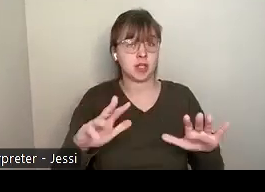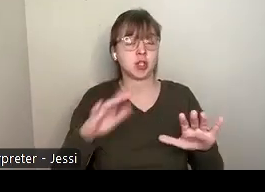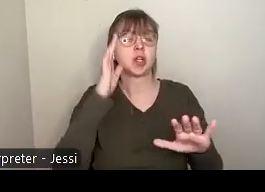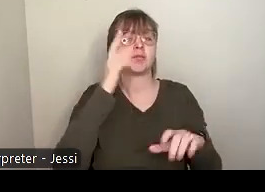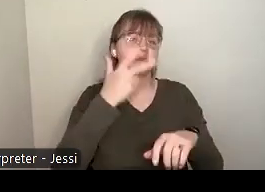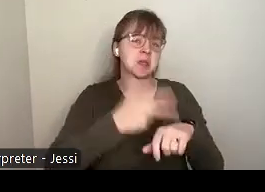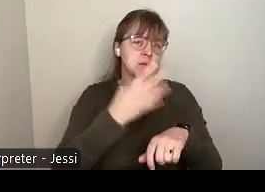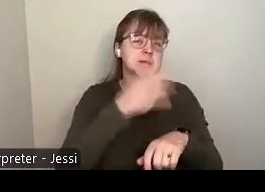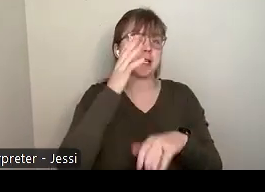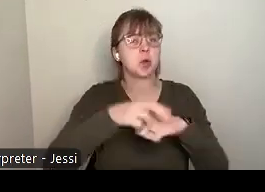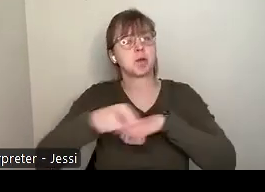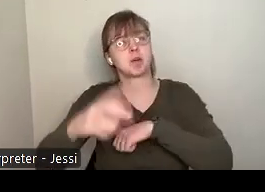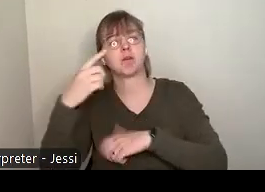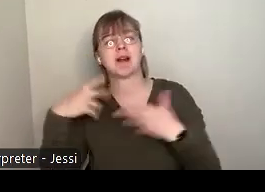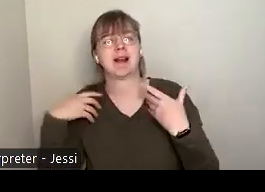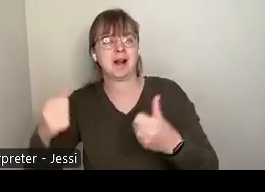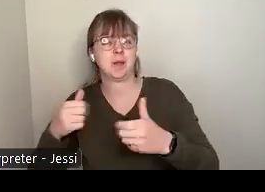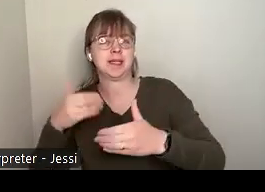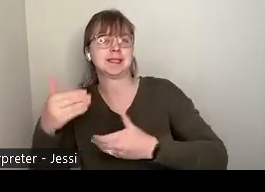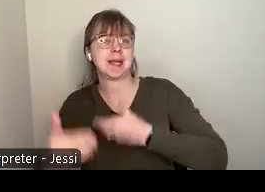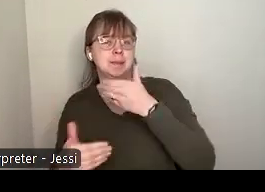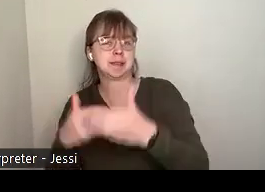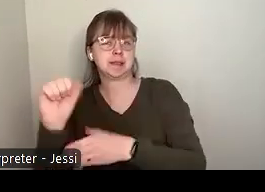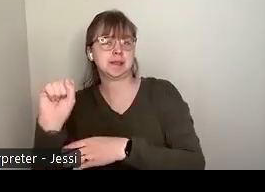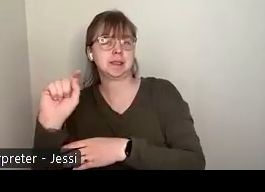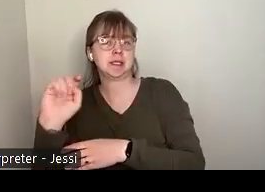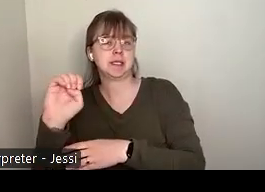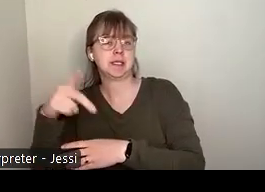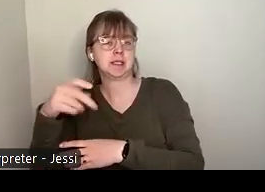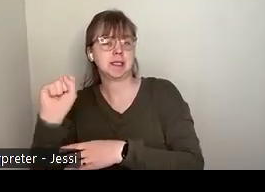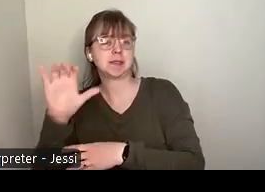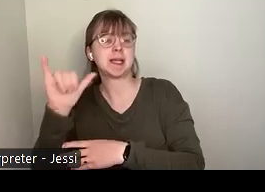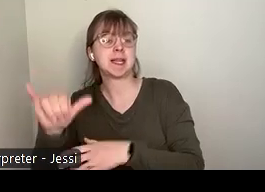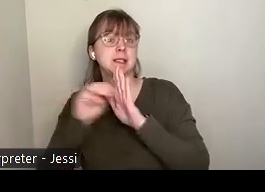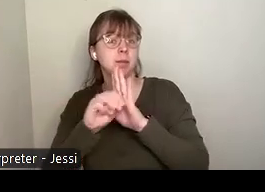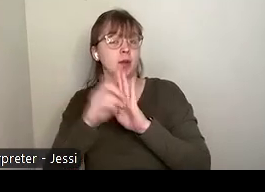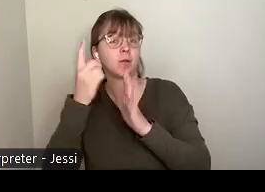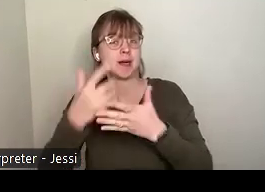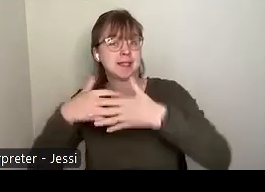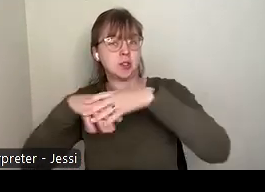Healthy Steps is a model of integration for Pediatric primary care offices that focuses on